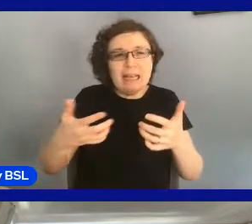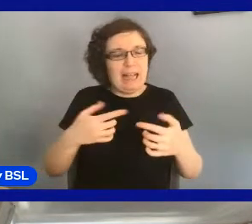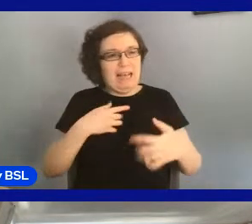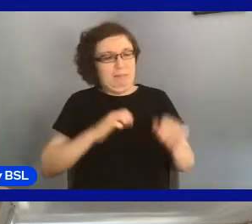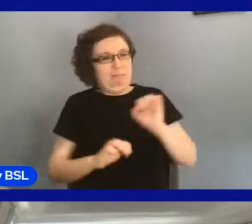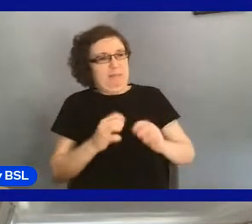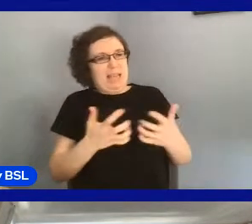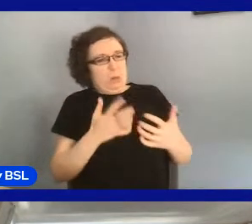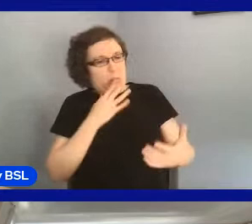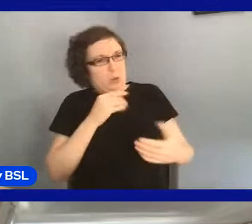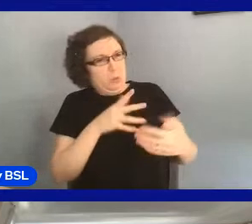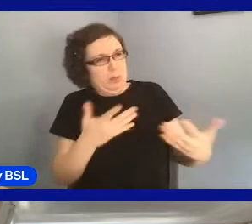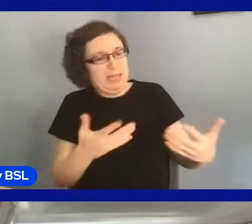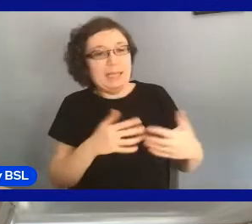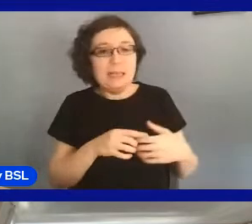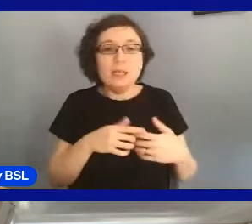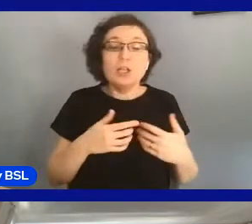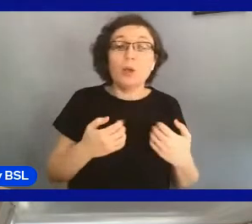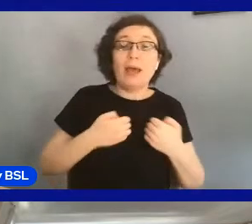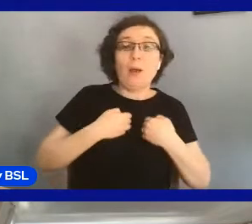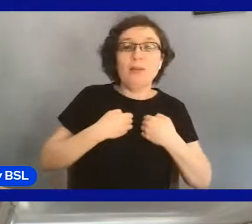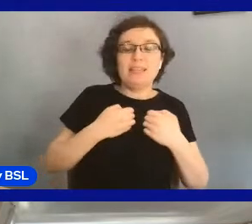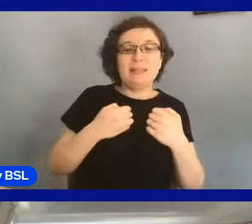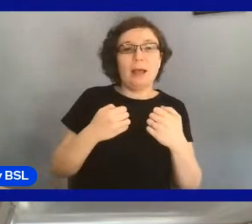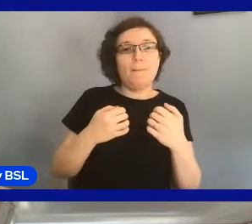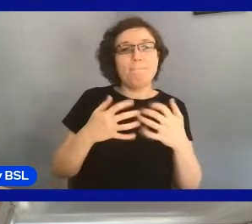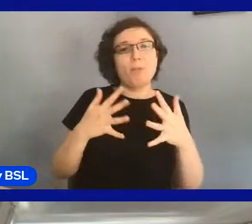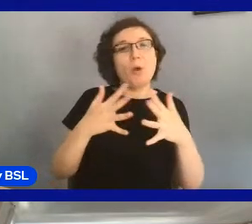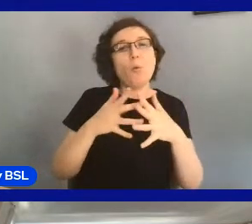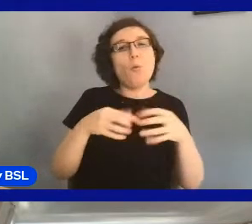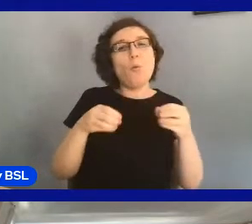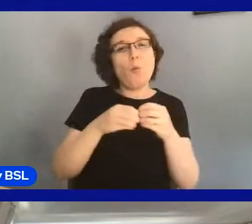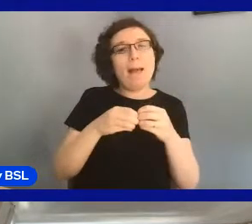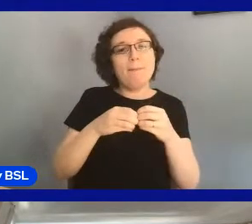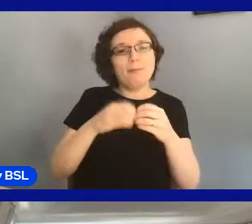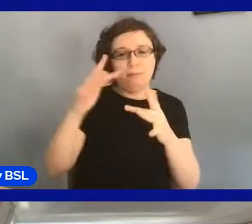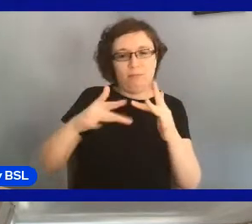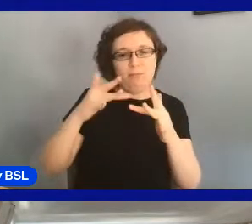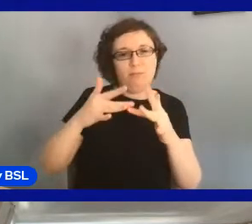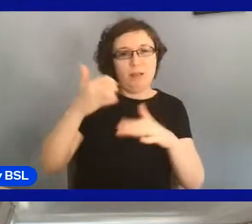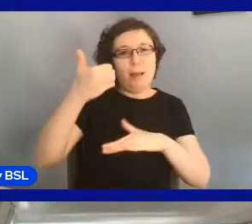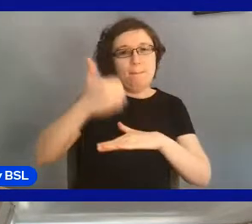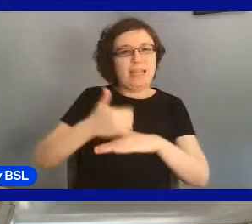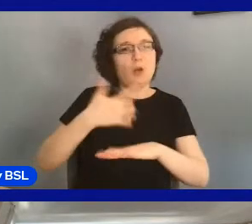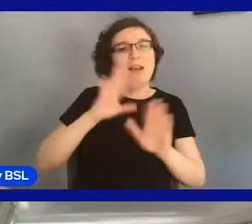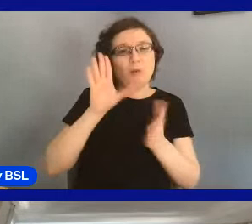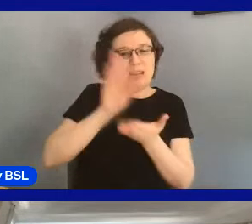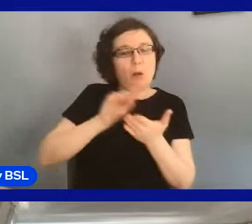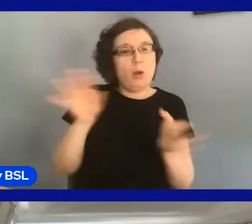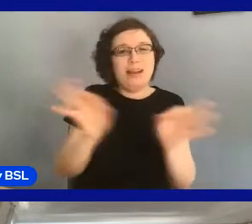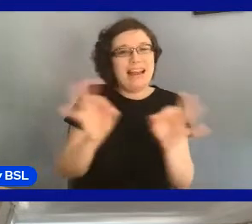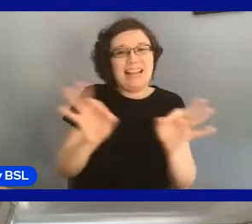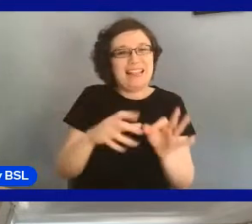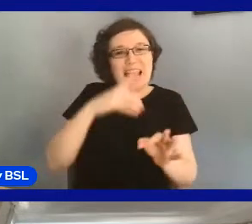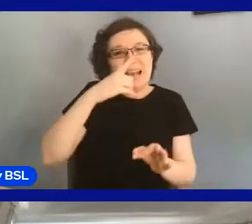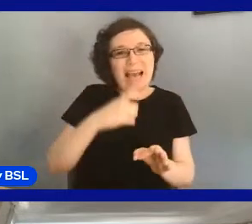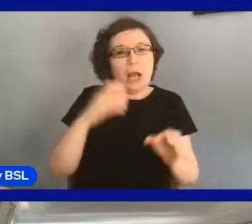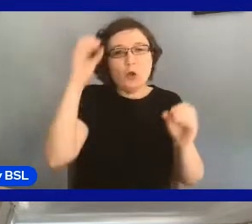Landmarks platform is a web browser platform, you don't download you can access it through your smartphone or in